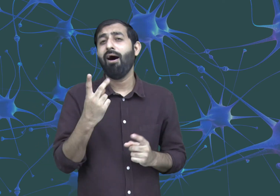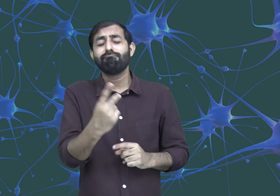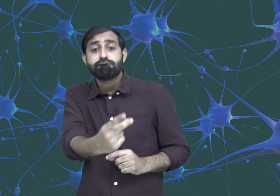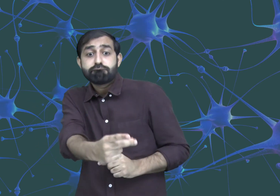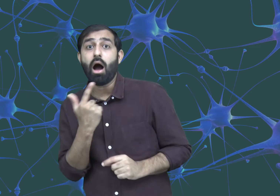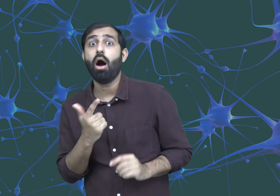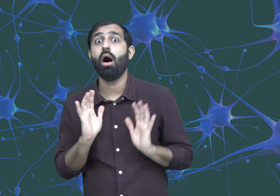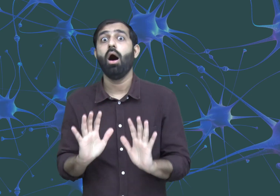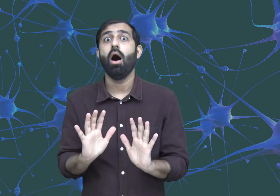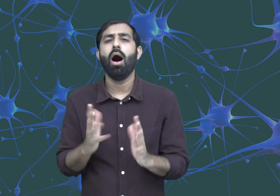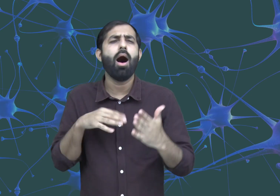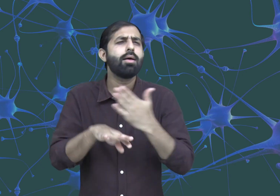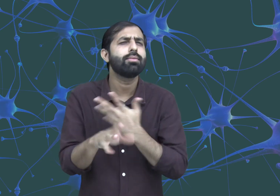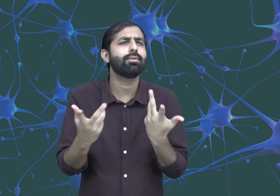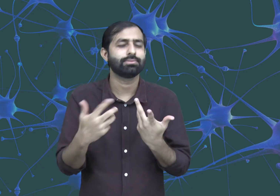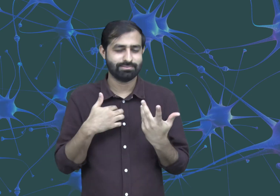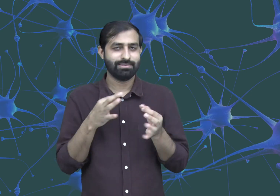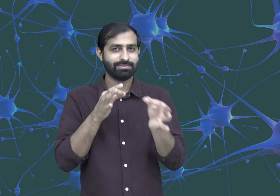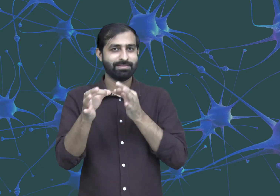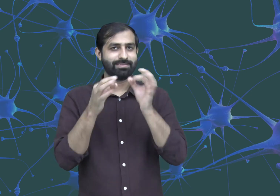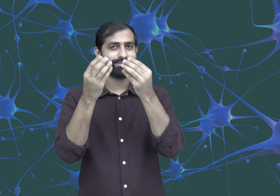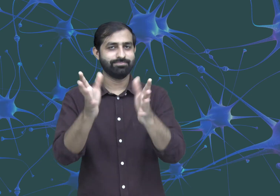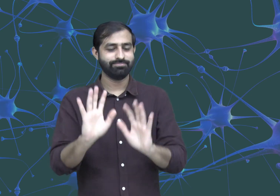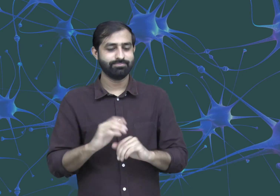It is done without thinking. Let me elaborate.